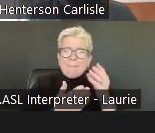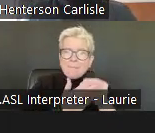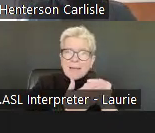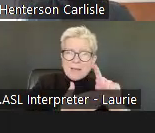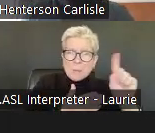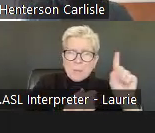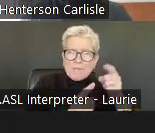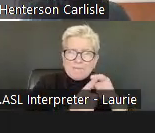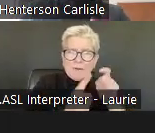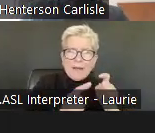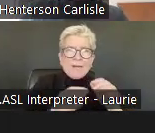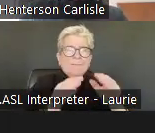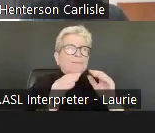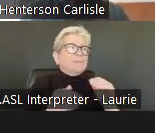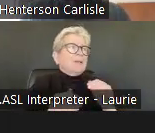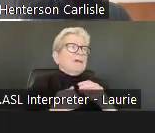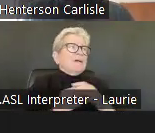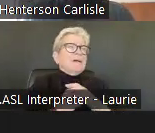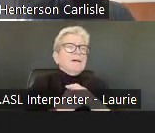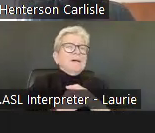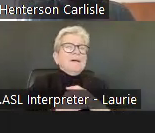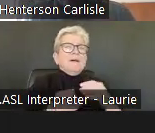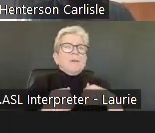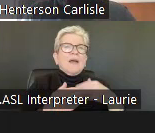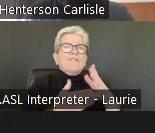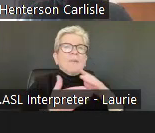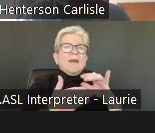instructional, so we have this as a part of the resource where there's a whole